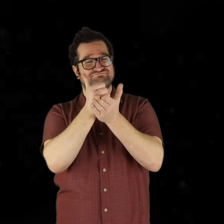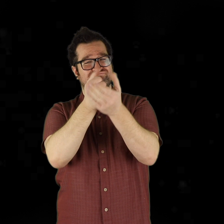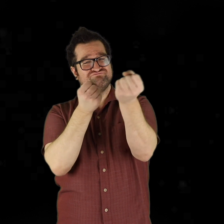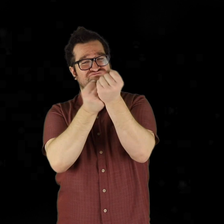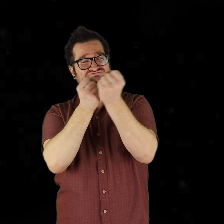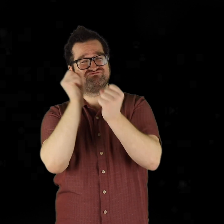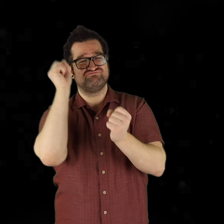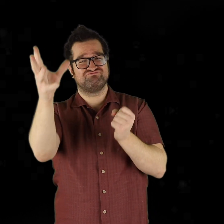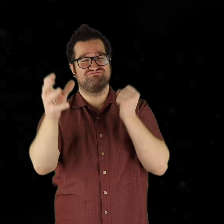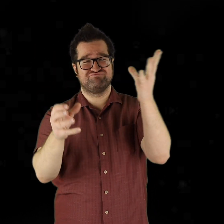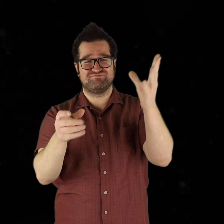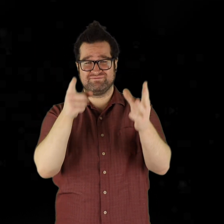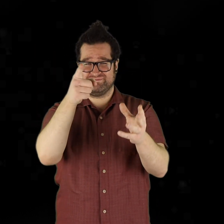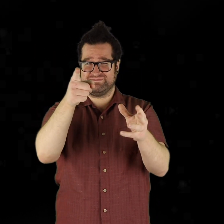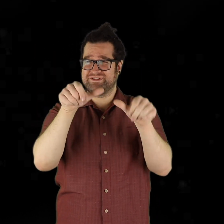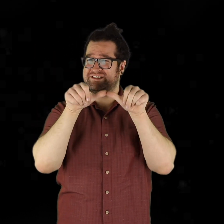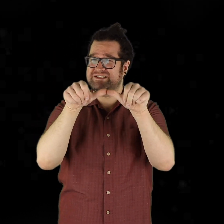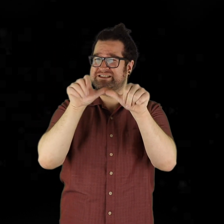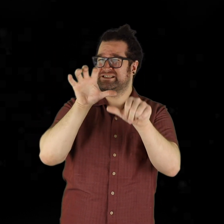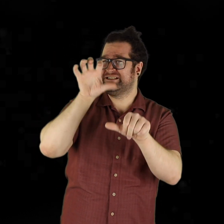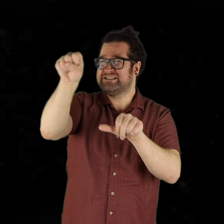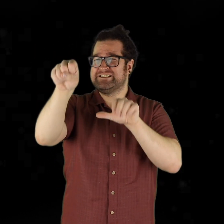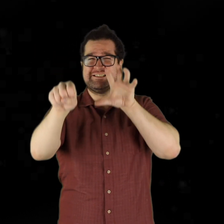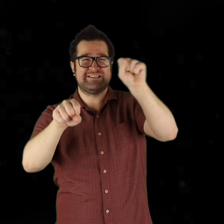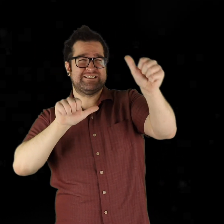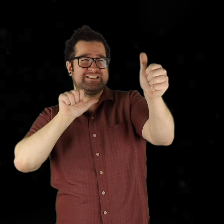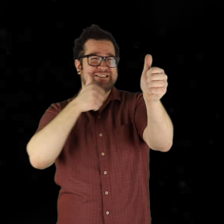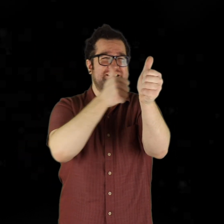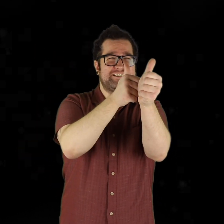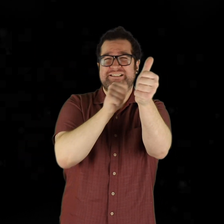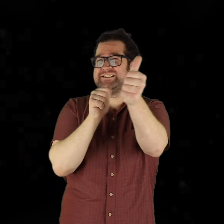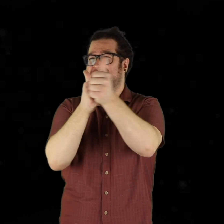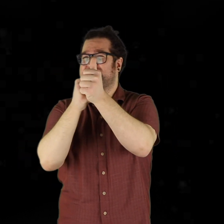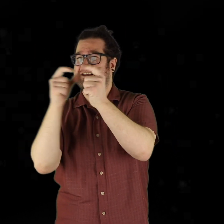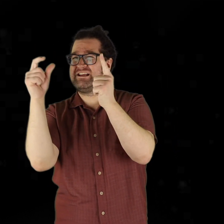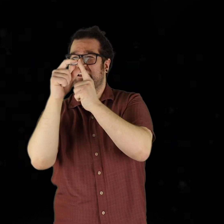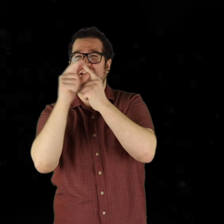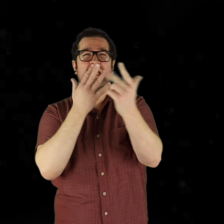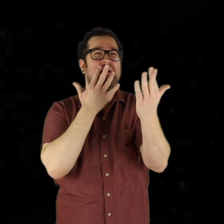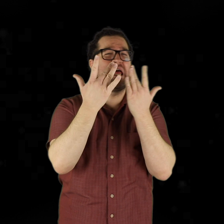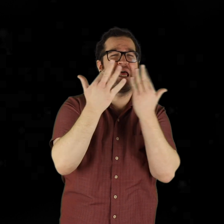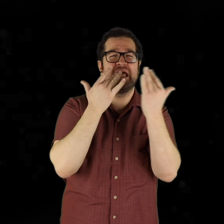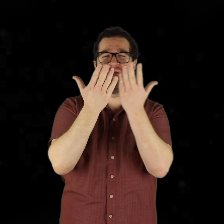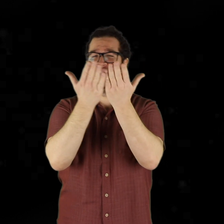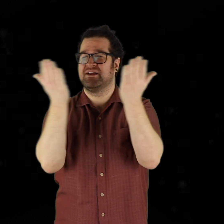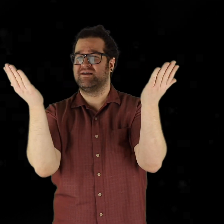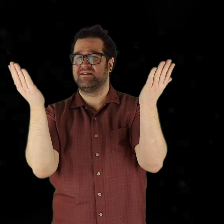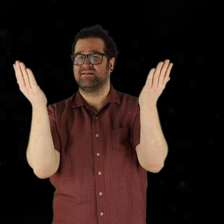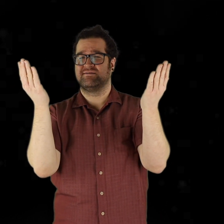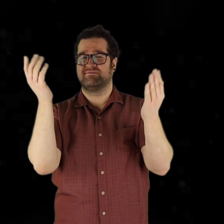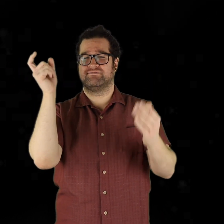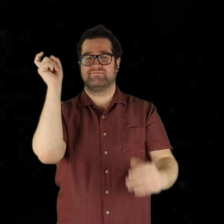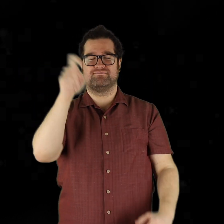For no one's there with a helping hand, As you try to keep up with words and song?